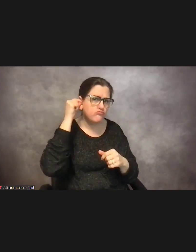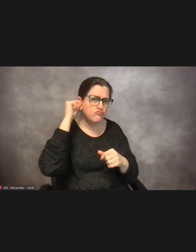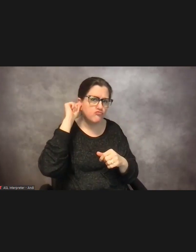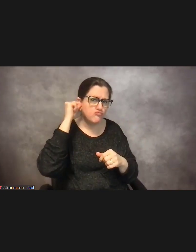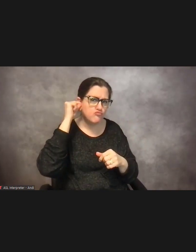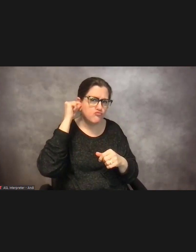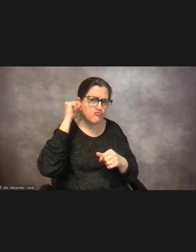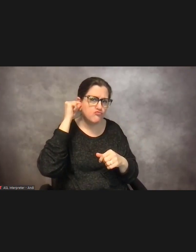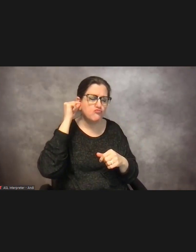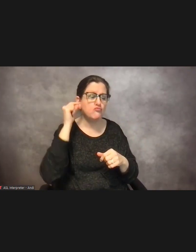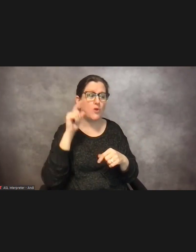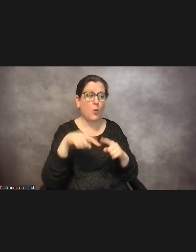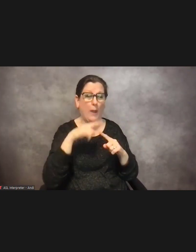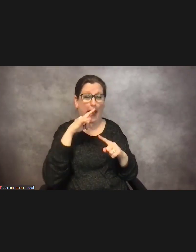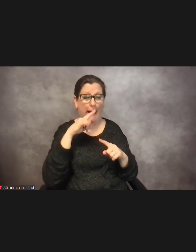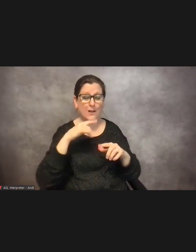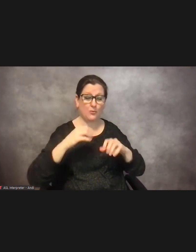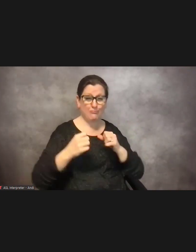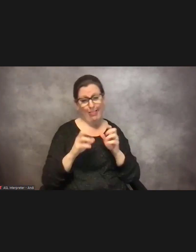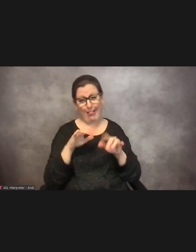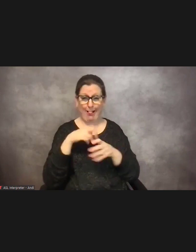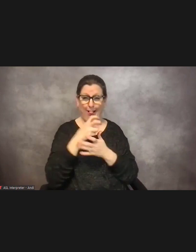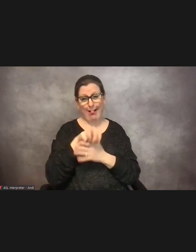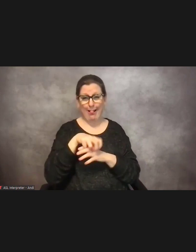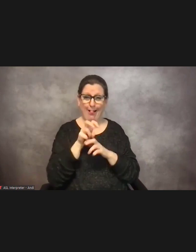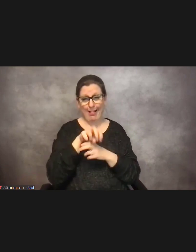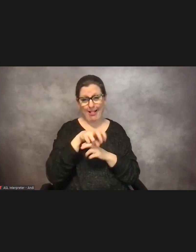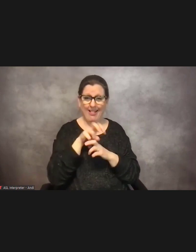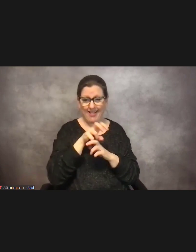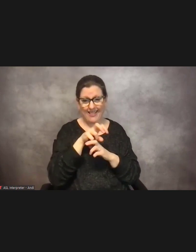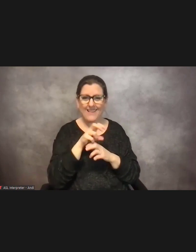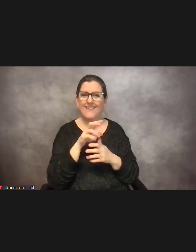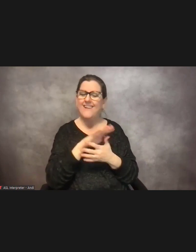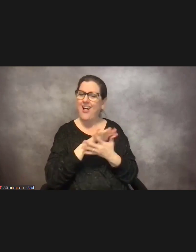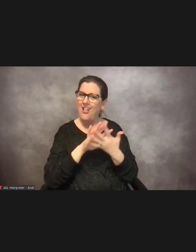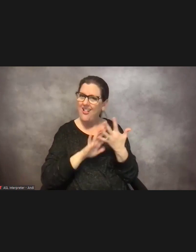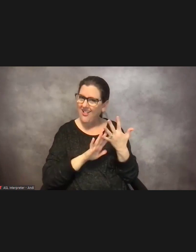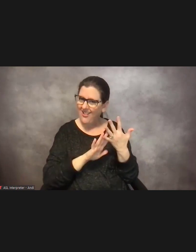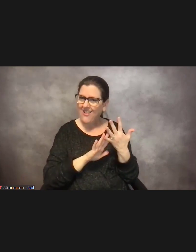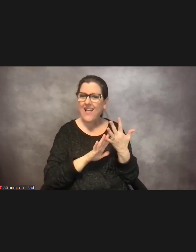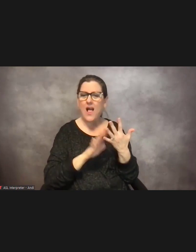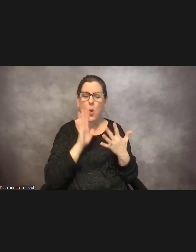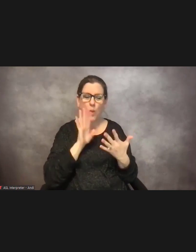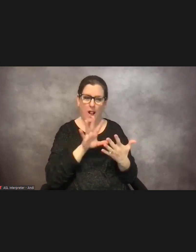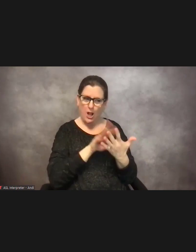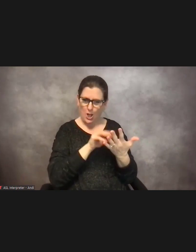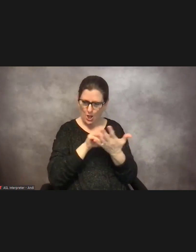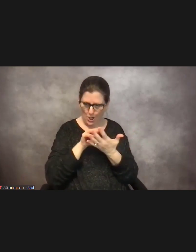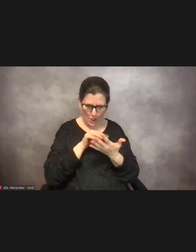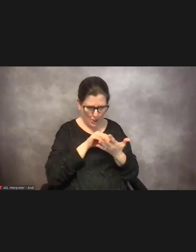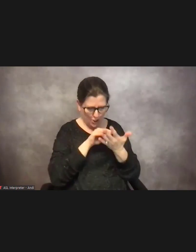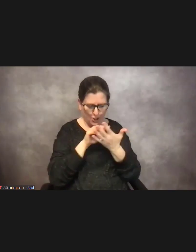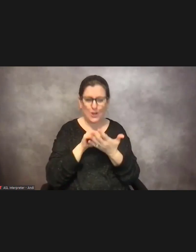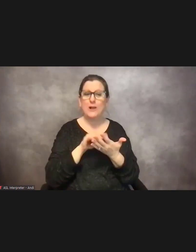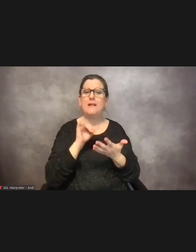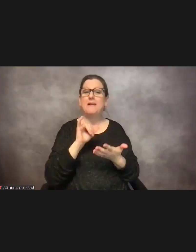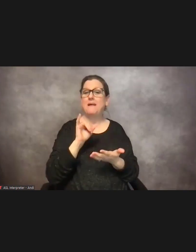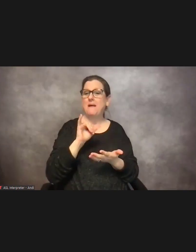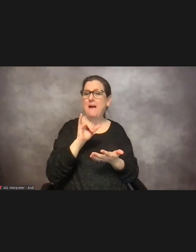probe snuggly into a wiggly child's ear, um, all of those learning experiences will teach you how the equipment not just turns on and